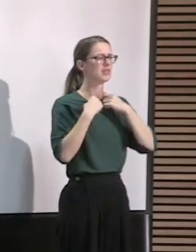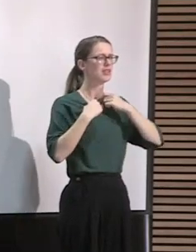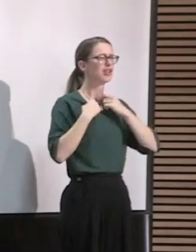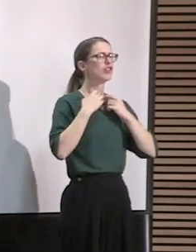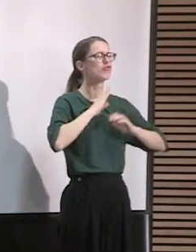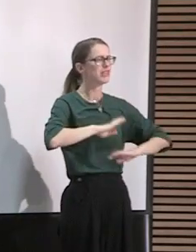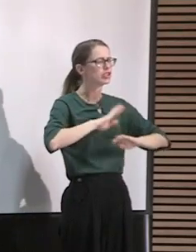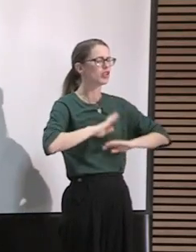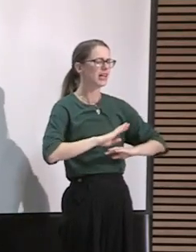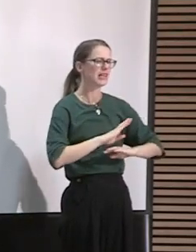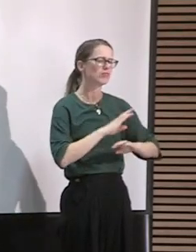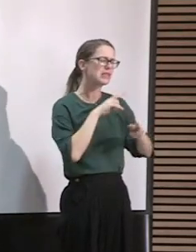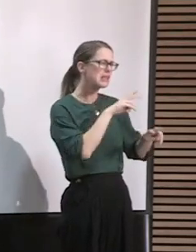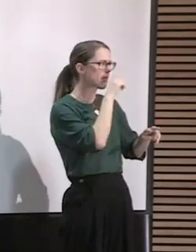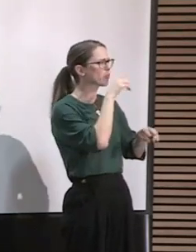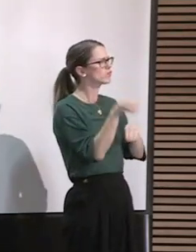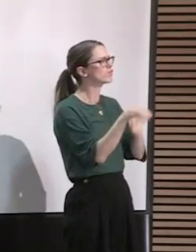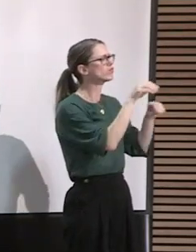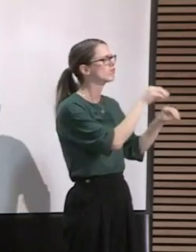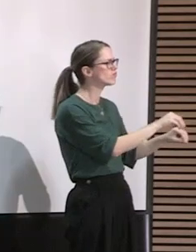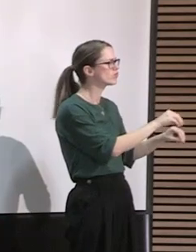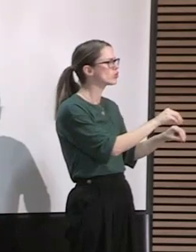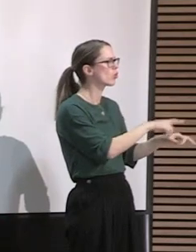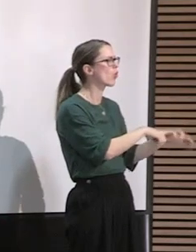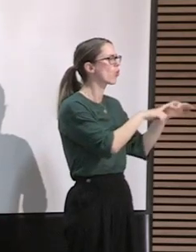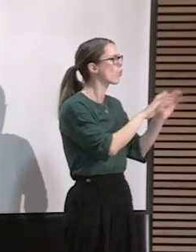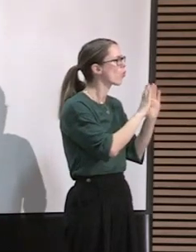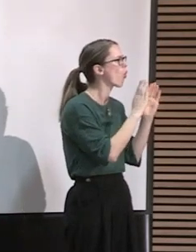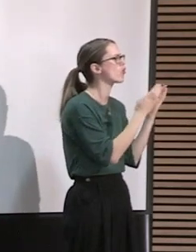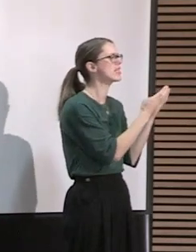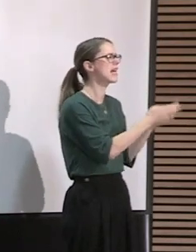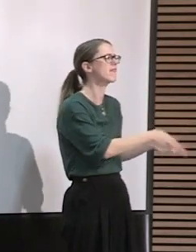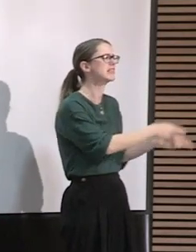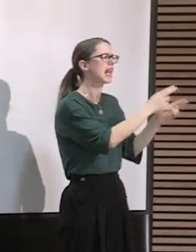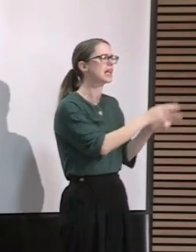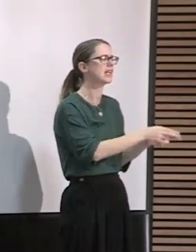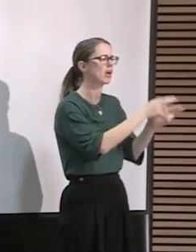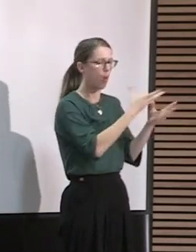the process works. And I can reassure people - I think what is reassuring as we see the